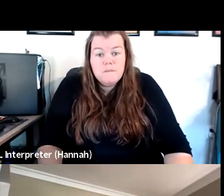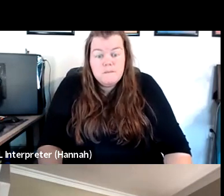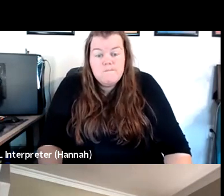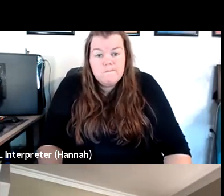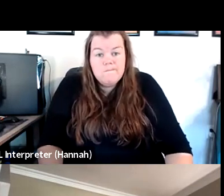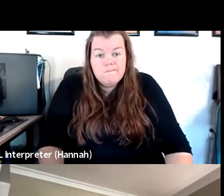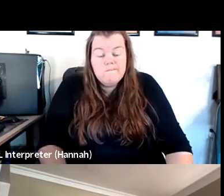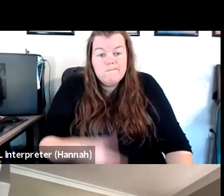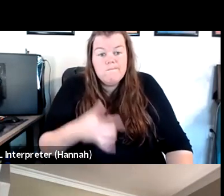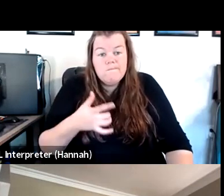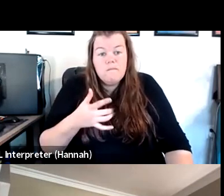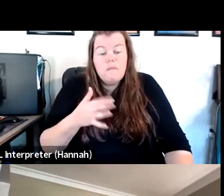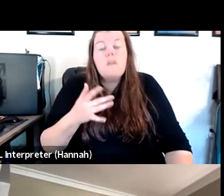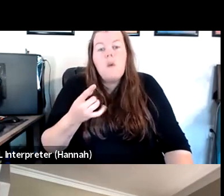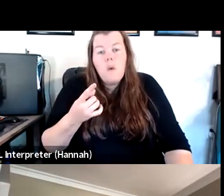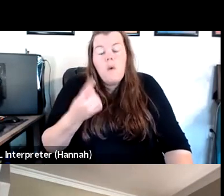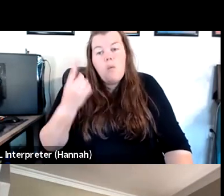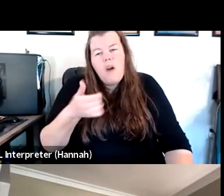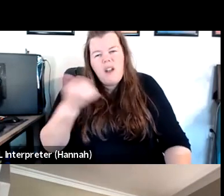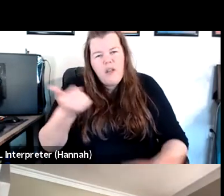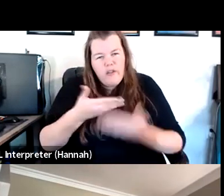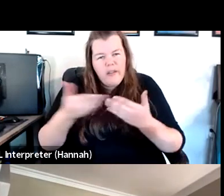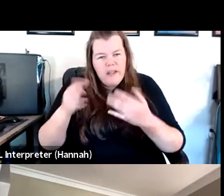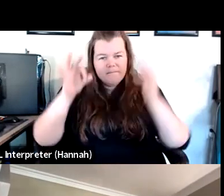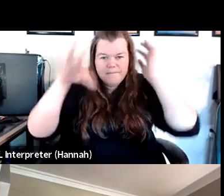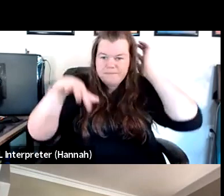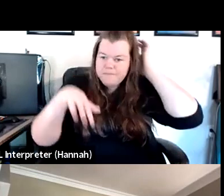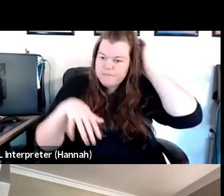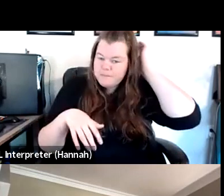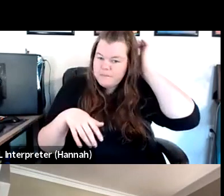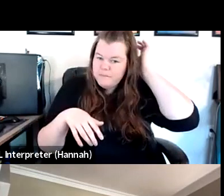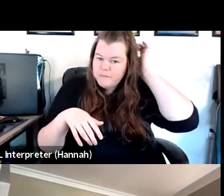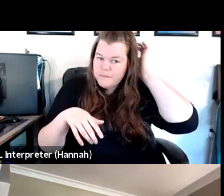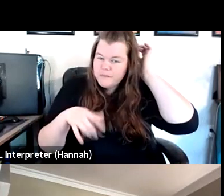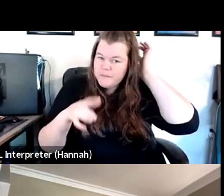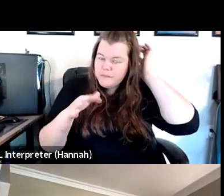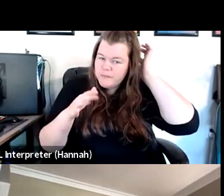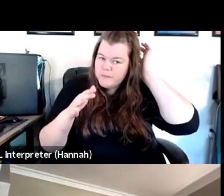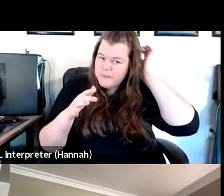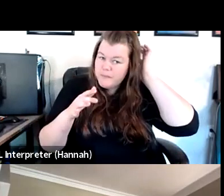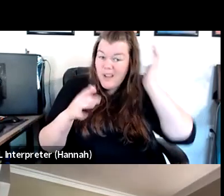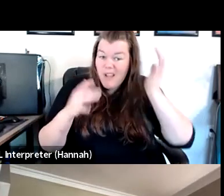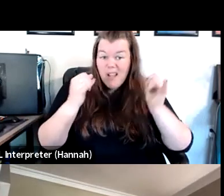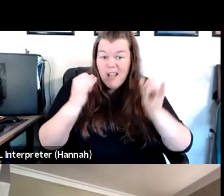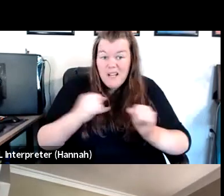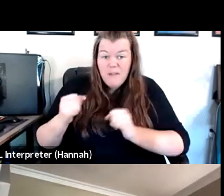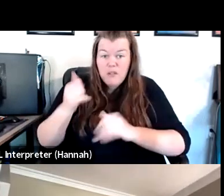and I guess one one thing I'll note quickly um you know an individual under guardianship could try